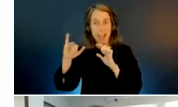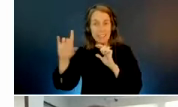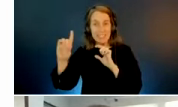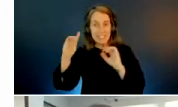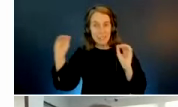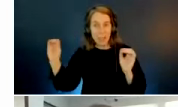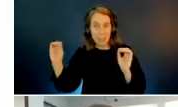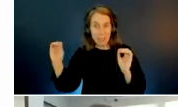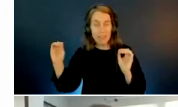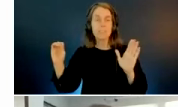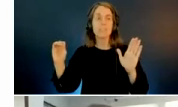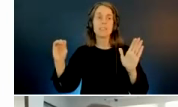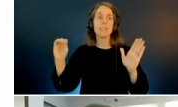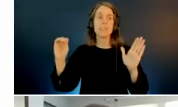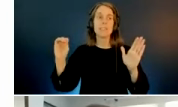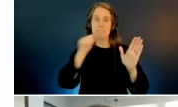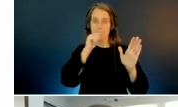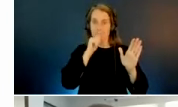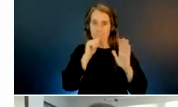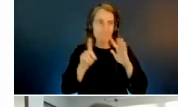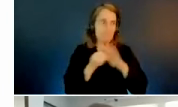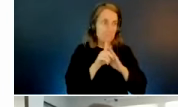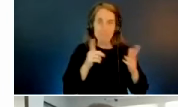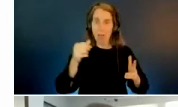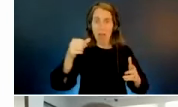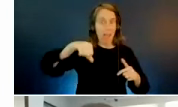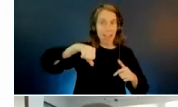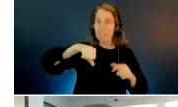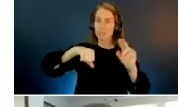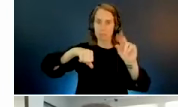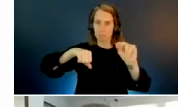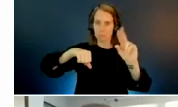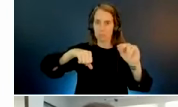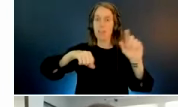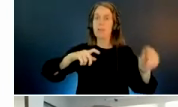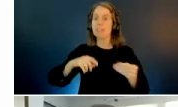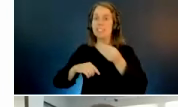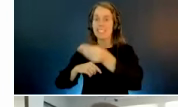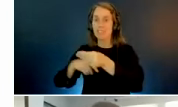you can cast a provisional ballot and that means that's a ballot that they count once your issue